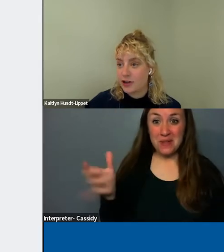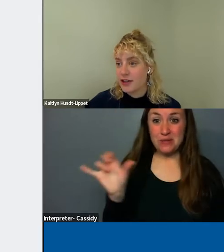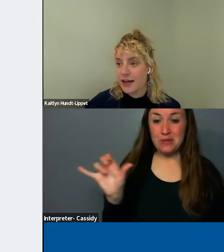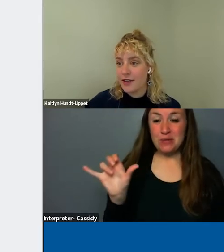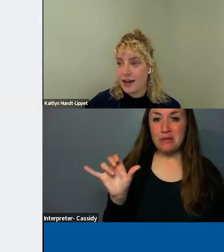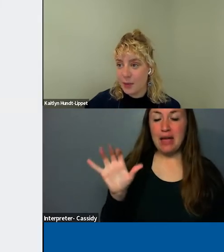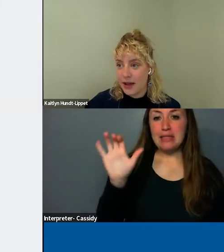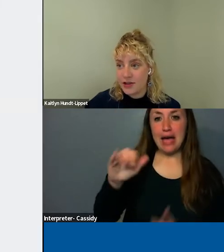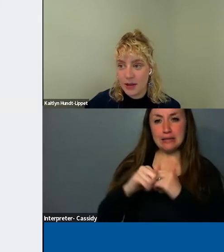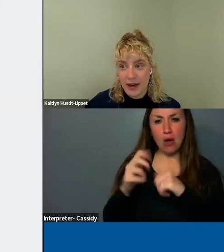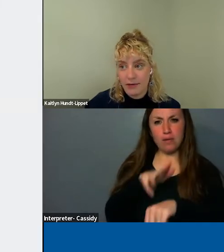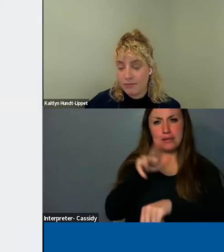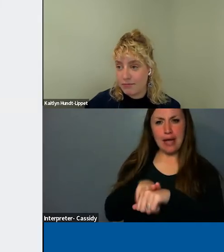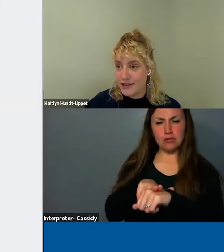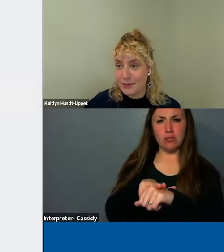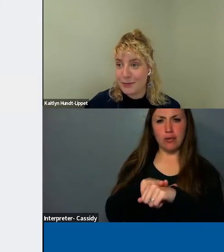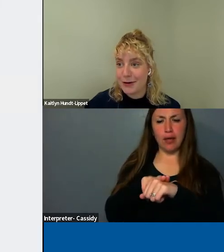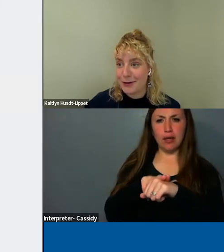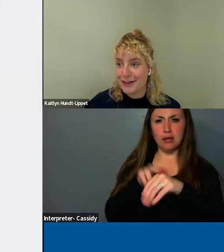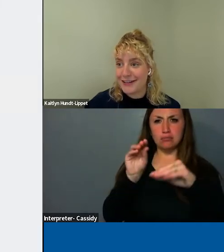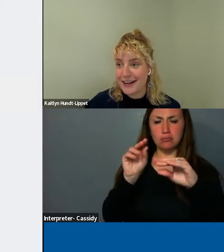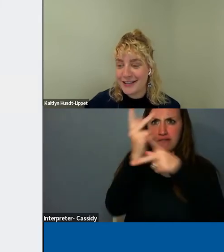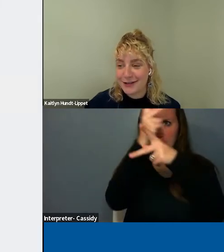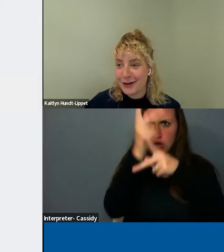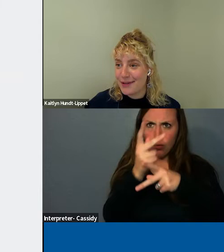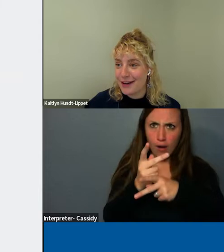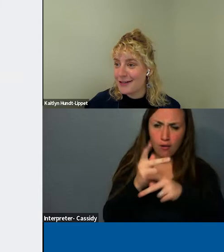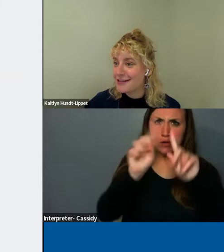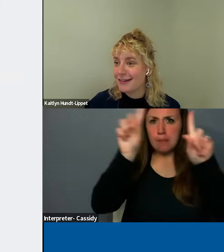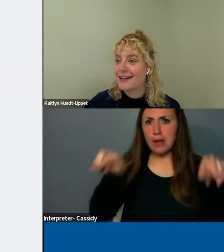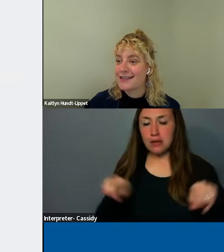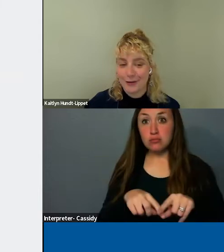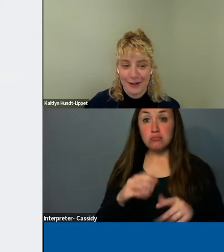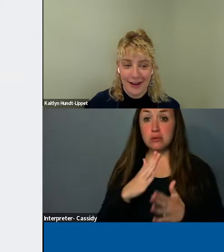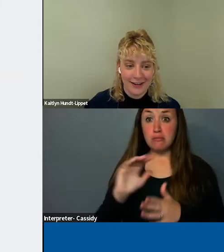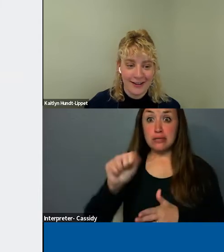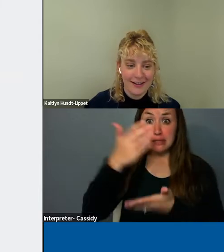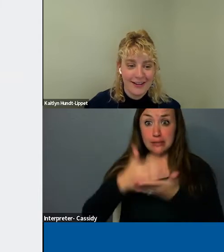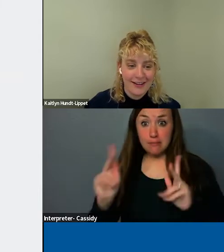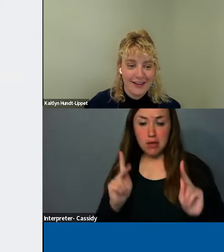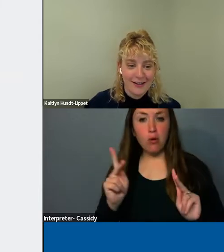would naturally navigate a page. They might, some people are more likely to ask for help than others, and that's totally valid.